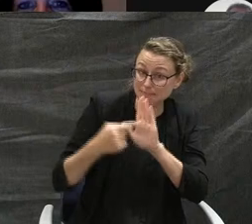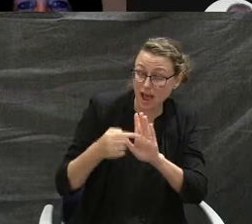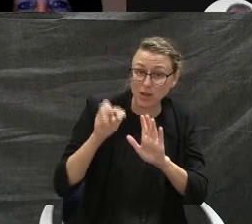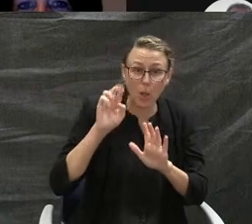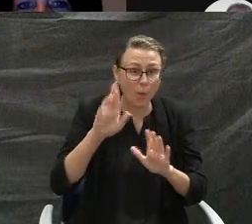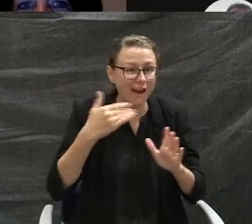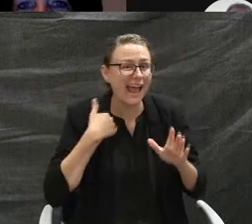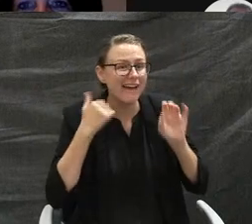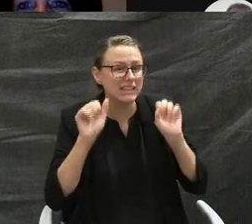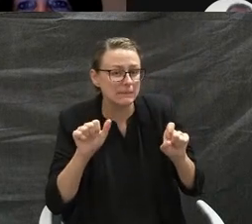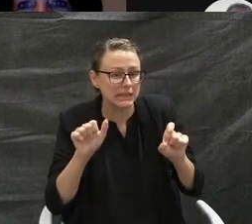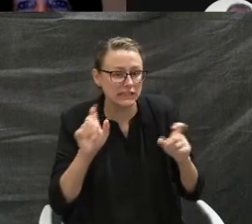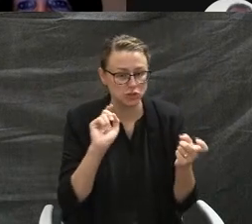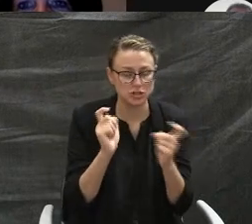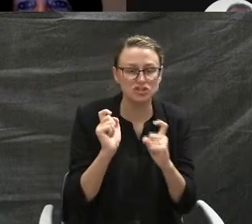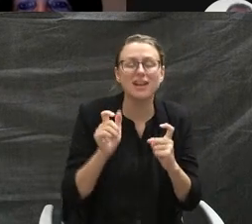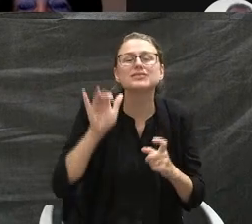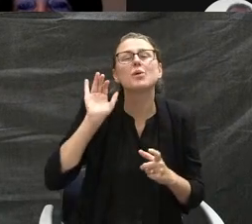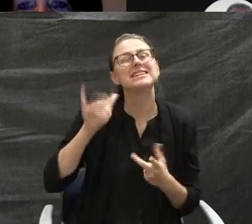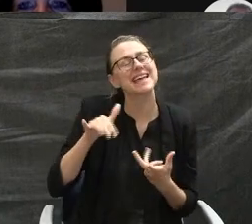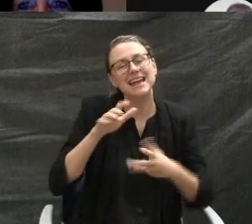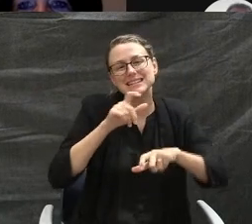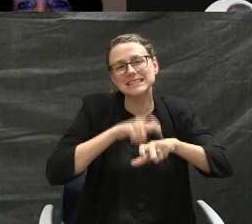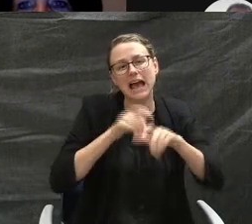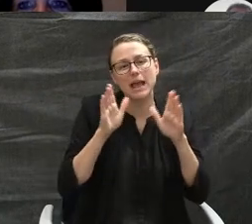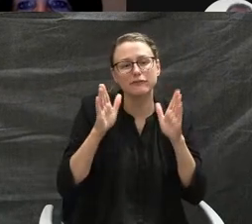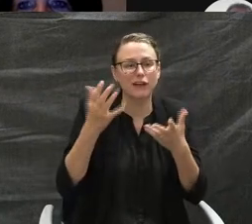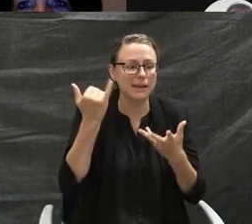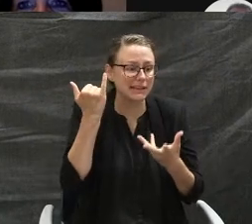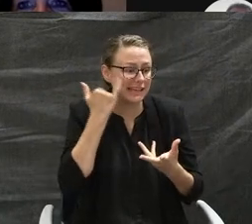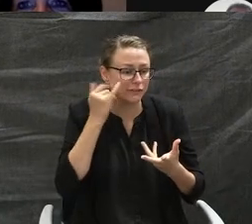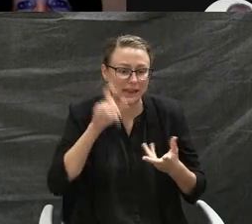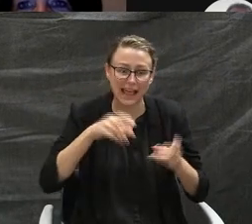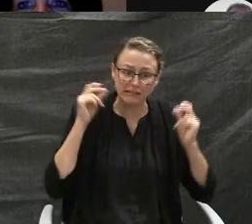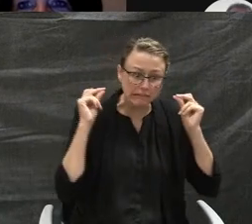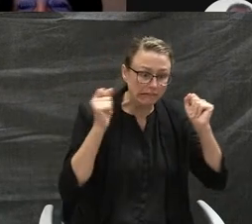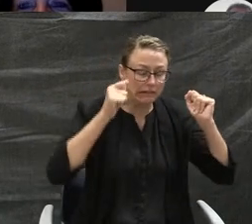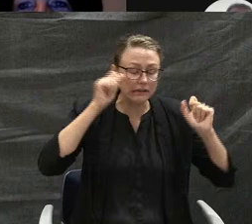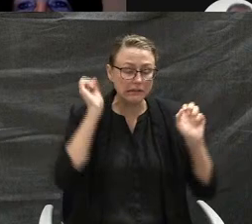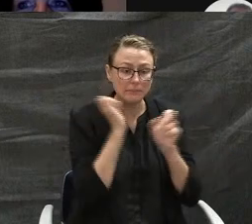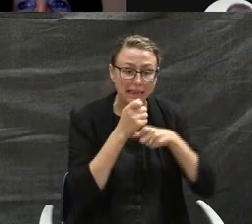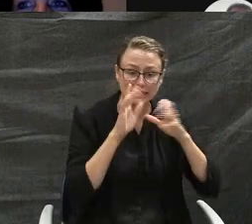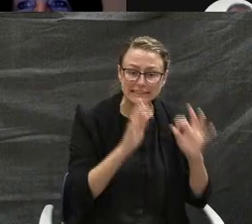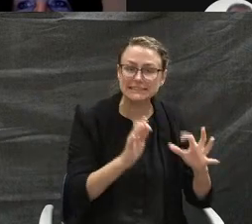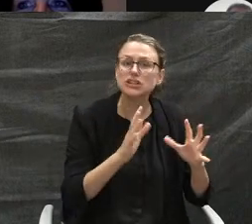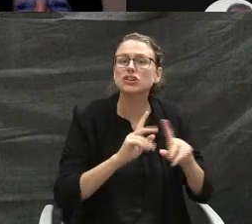window a time frame for the practicality of running a district and also thinking through trying to get the Seven